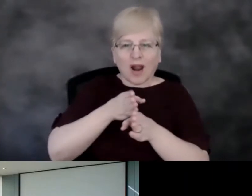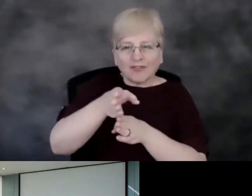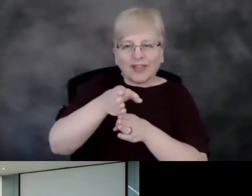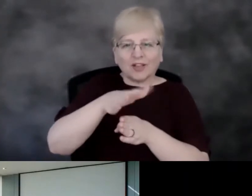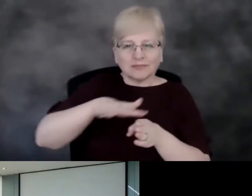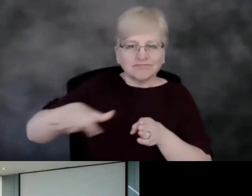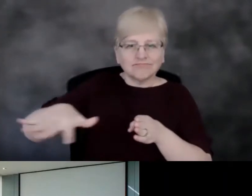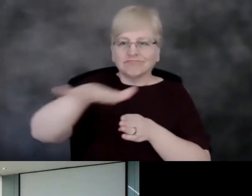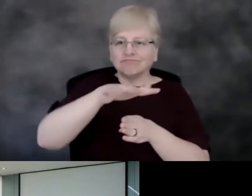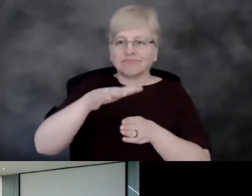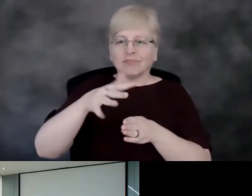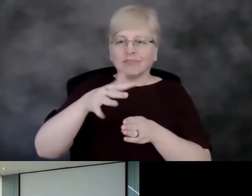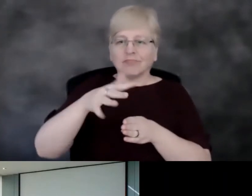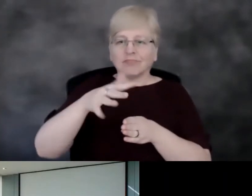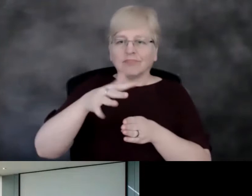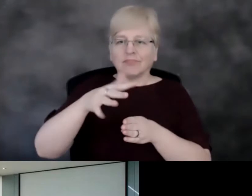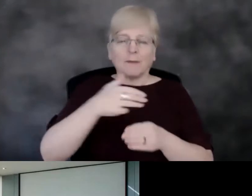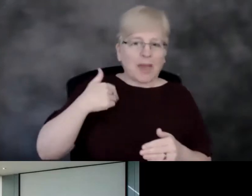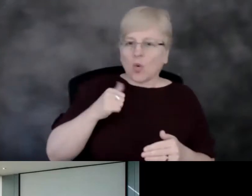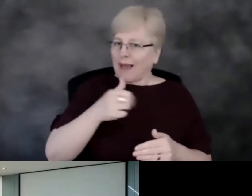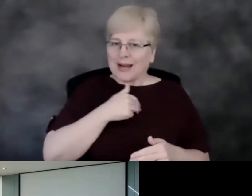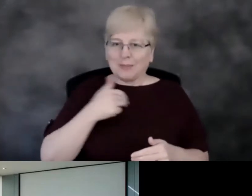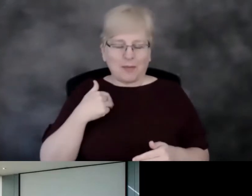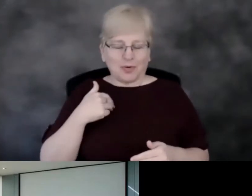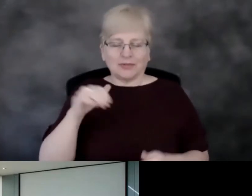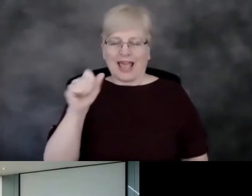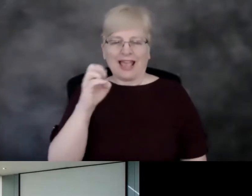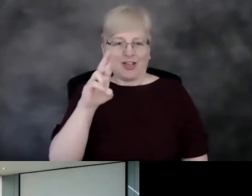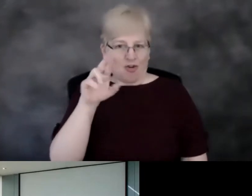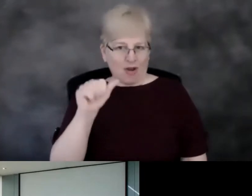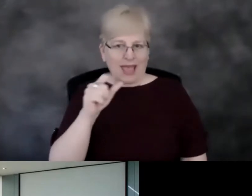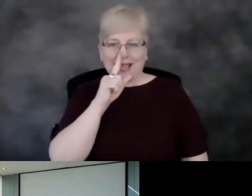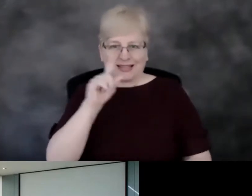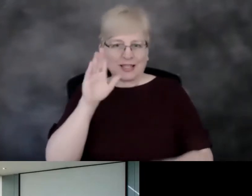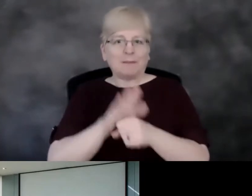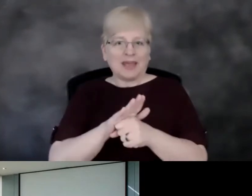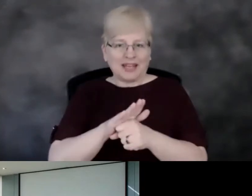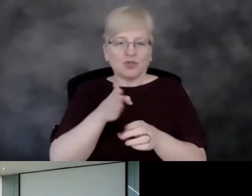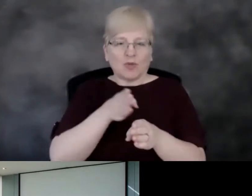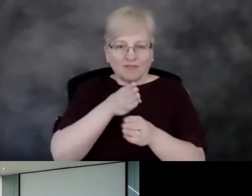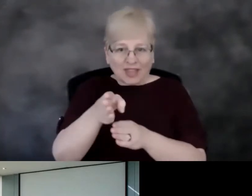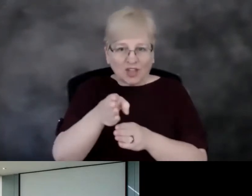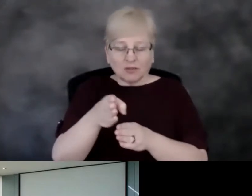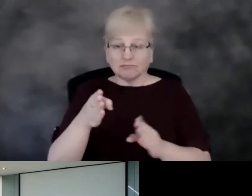a member or not. AERA is committed to the field, to developing opportunities in the